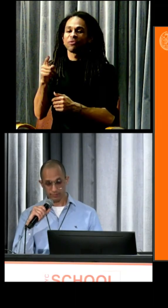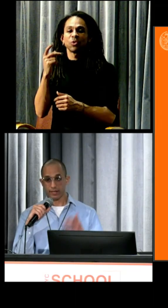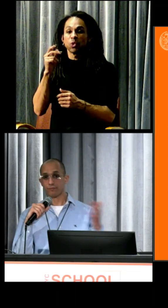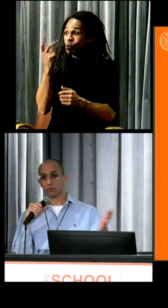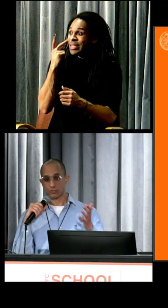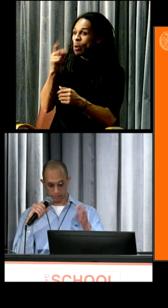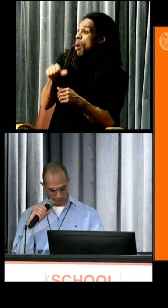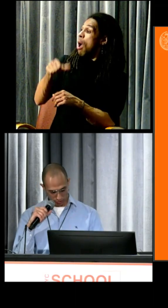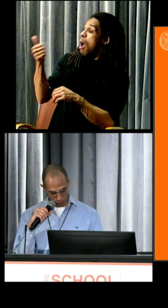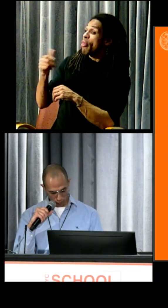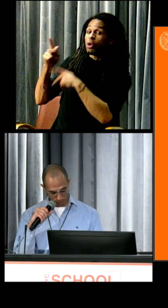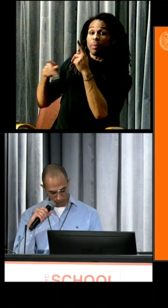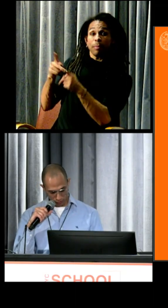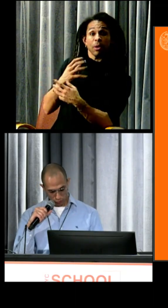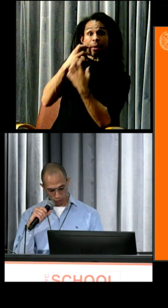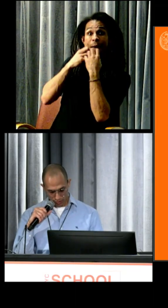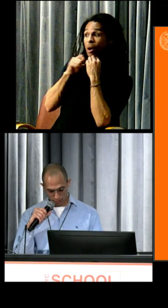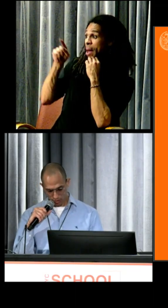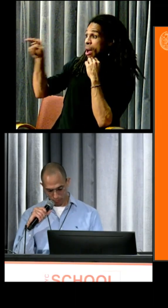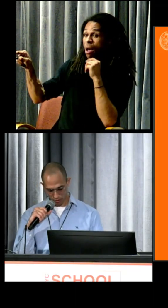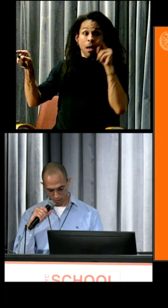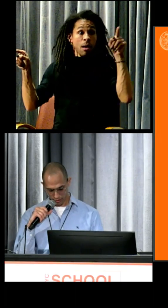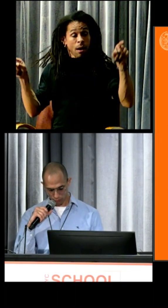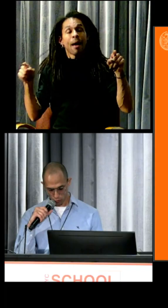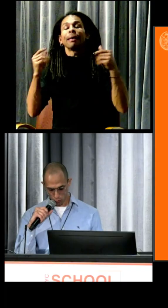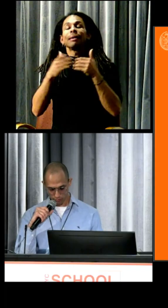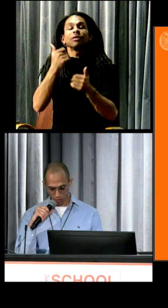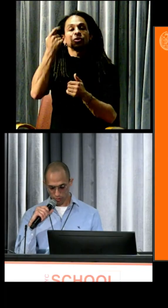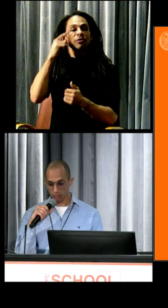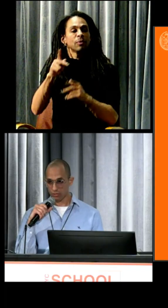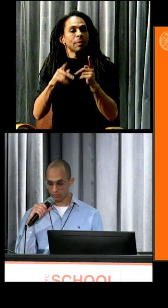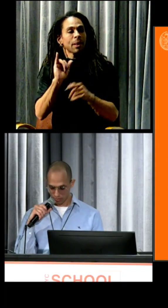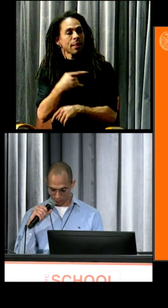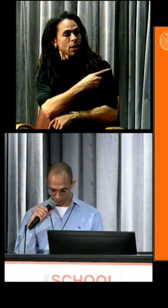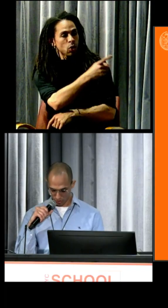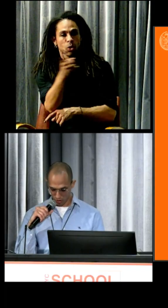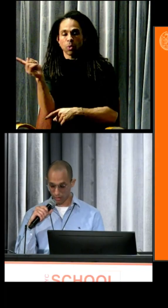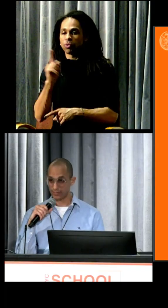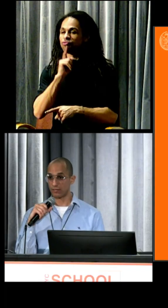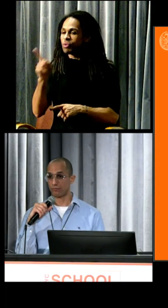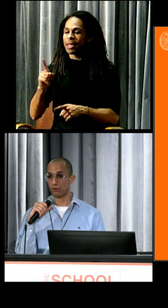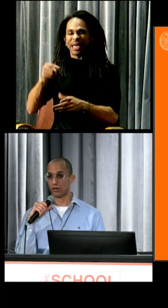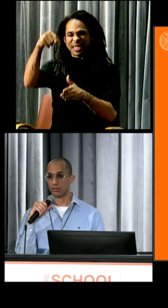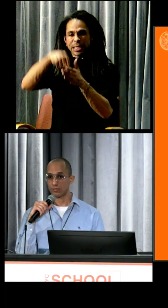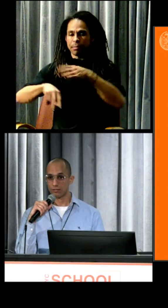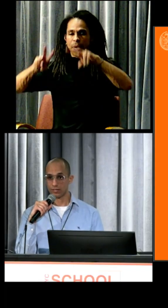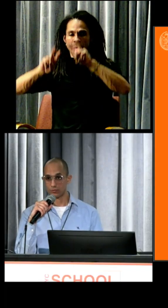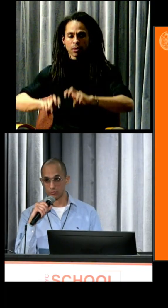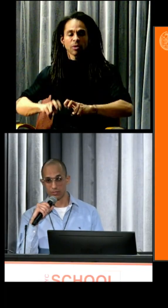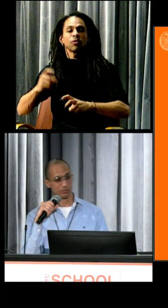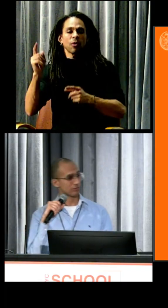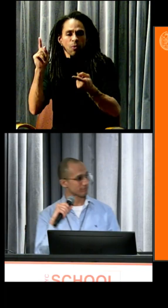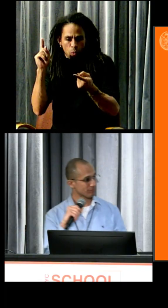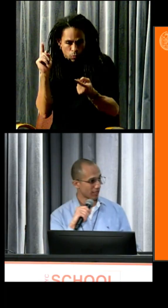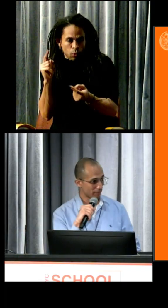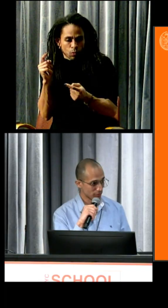Yeah, it definitely was not exaggeration to say that we throw them at the wall. We have a big brick wall. We're in a warehouse building on Boston Harbor.